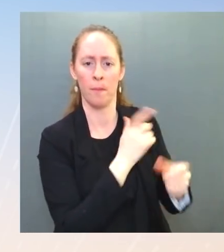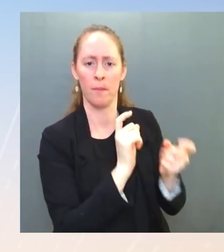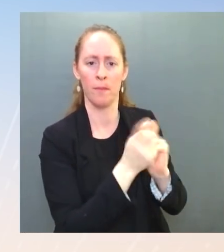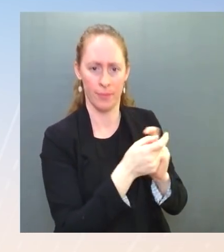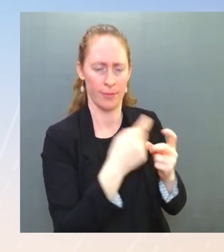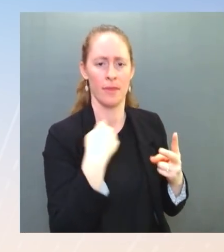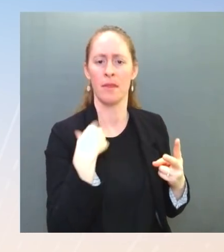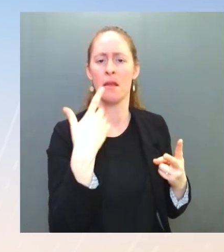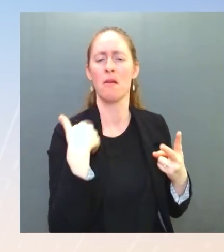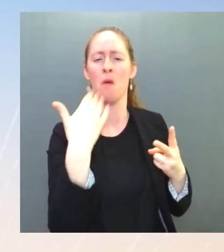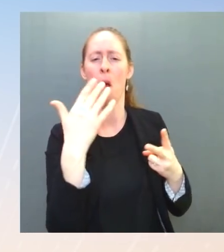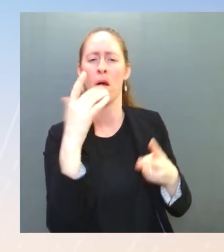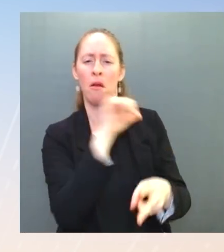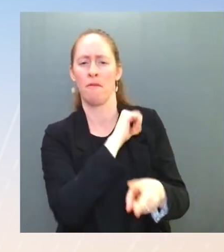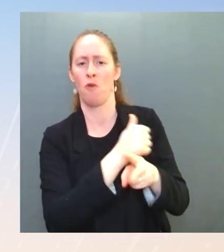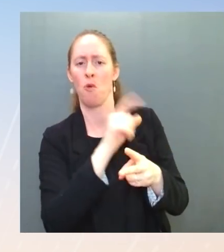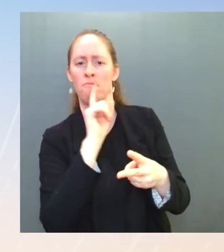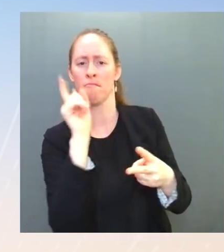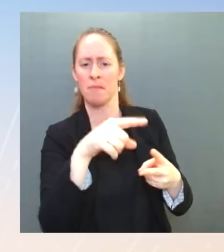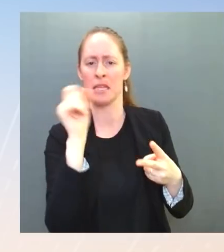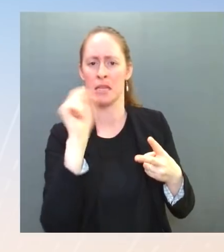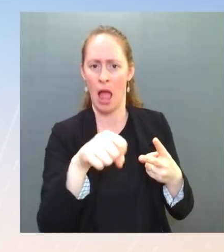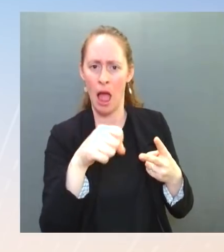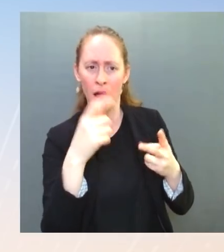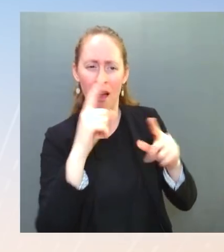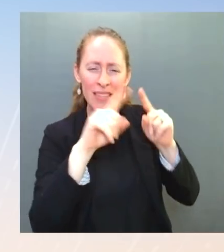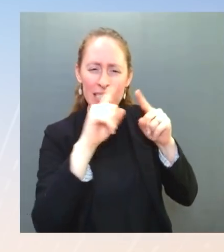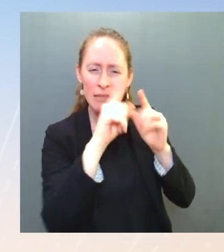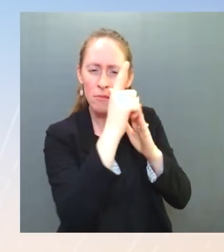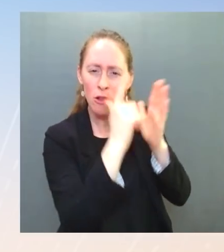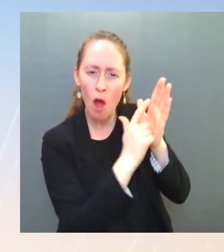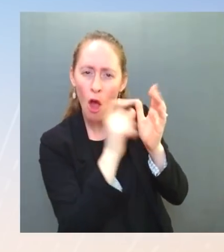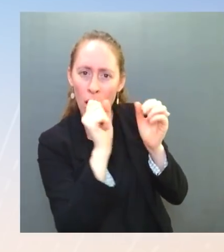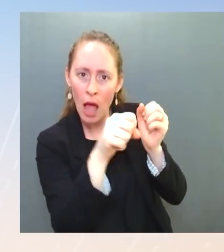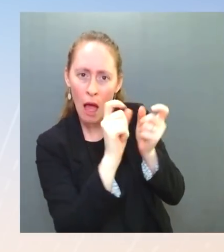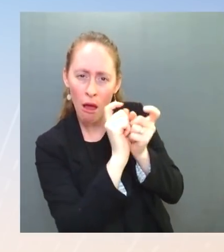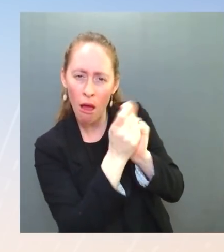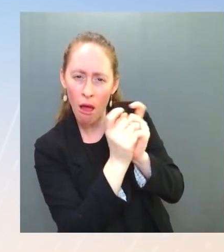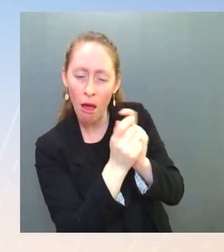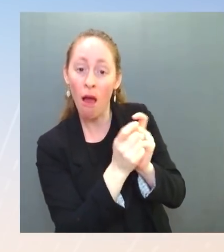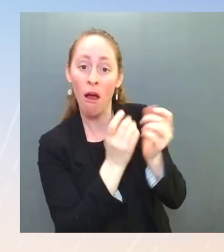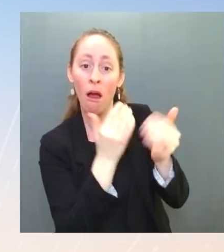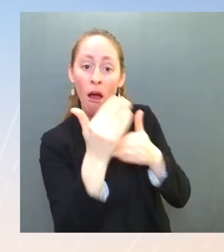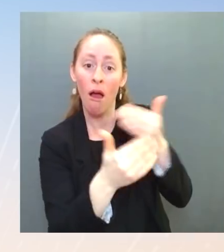Obviously, that's not a process that is rapidly moving forward. We're continuing to review,